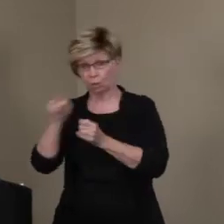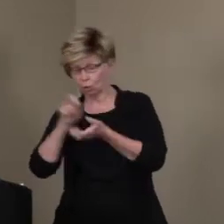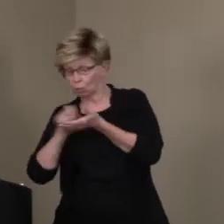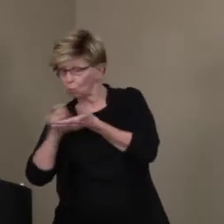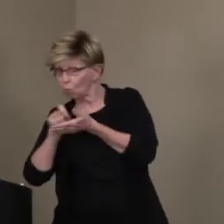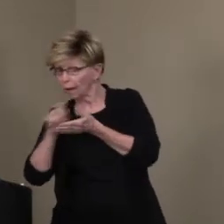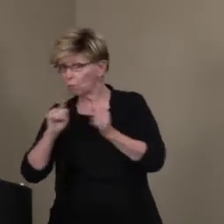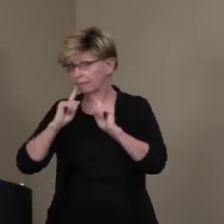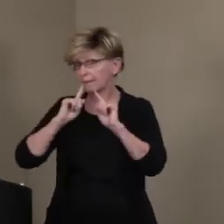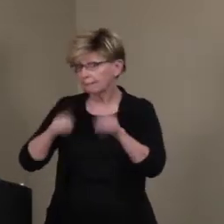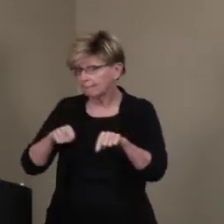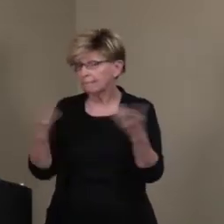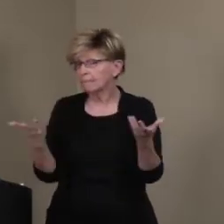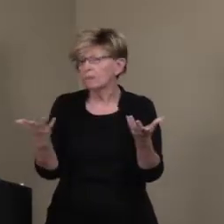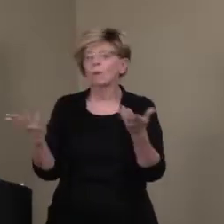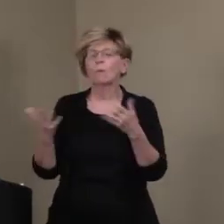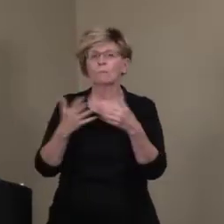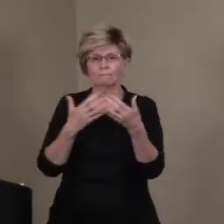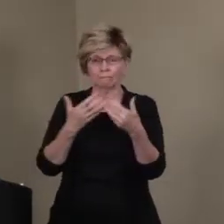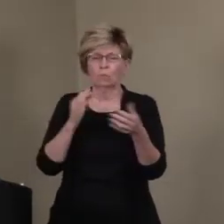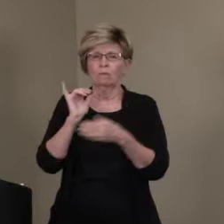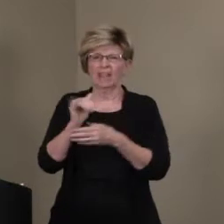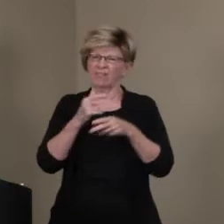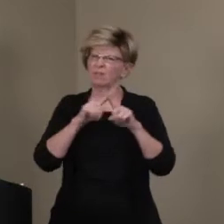assessment time on the computer and you'll just write down or document those